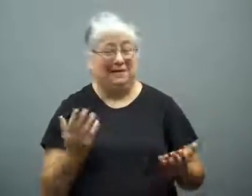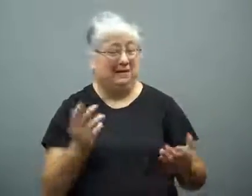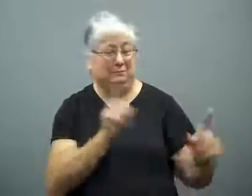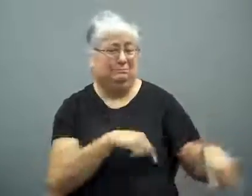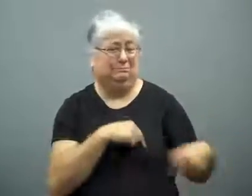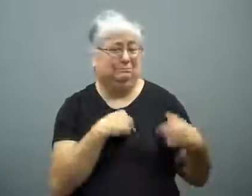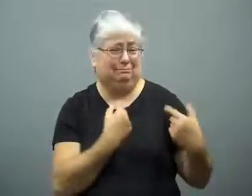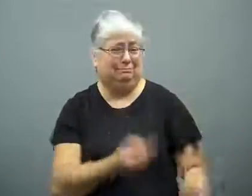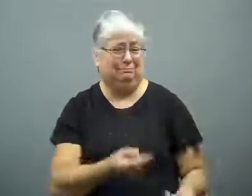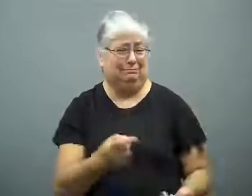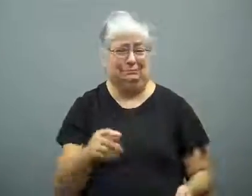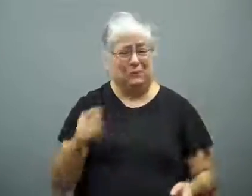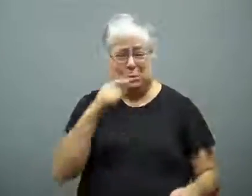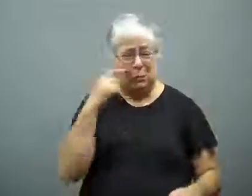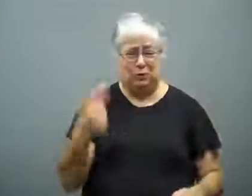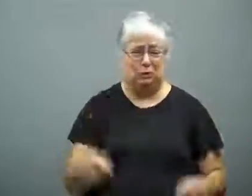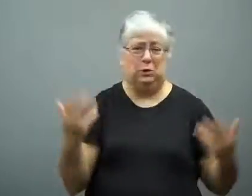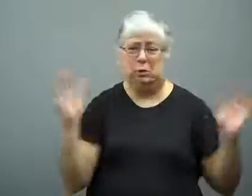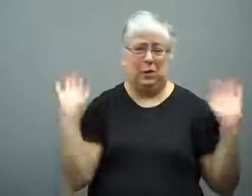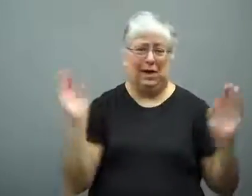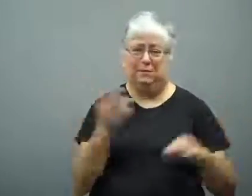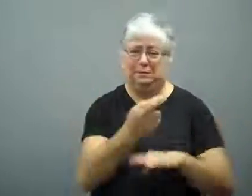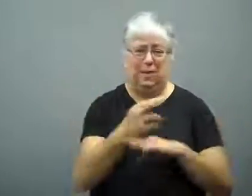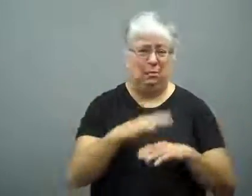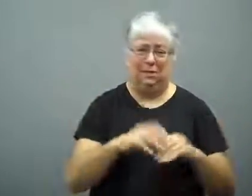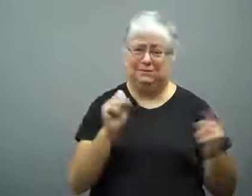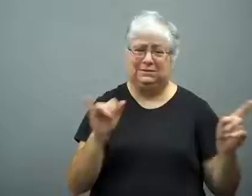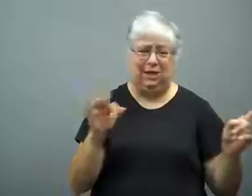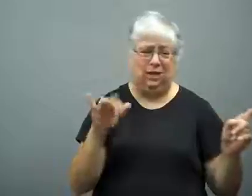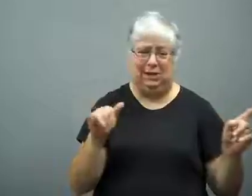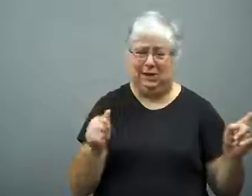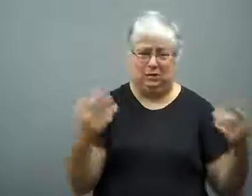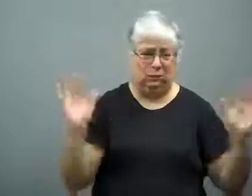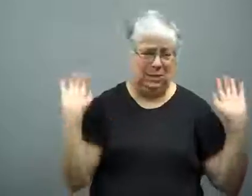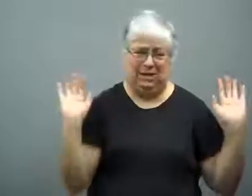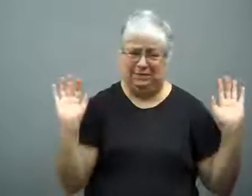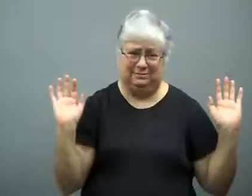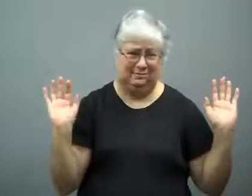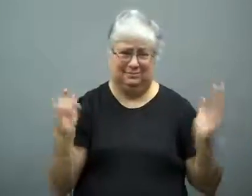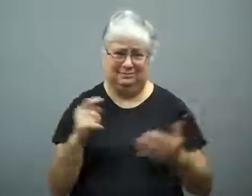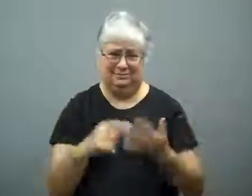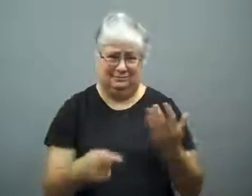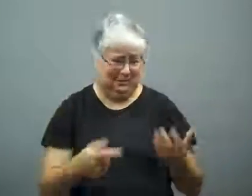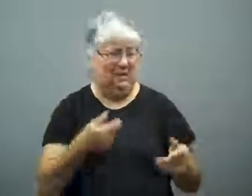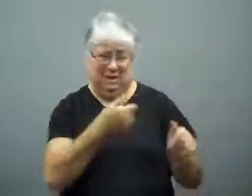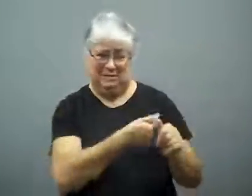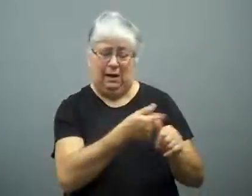Throughout all this, Russia has made it clear it does not want that.